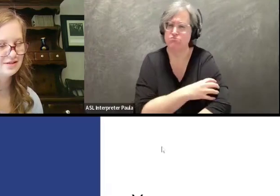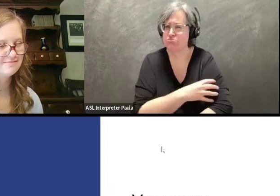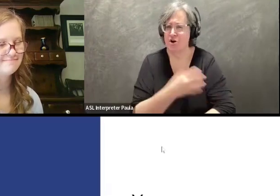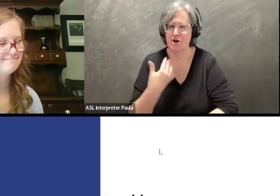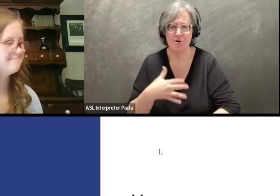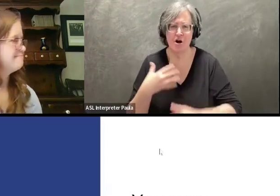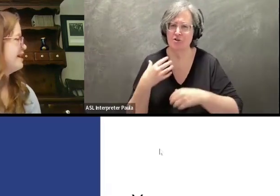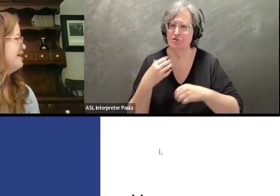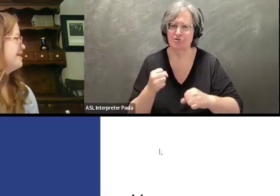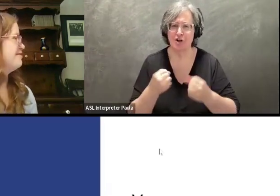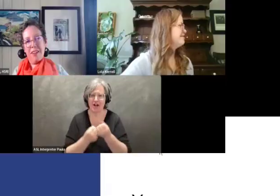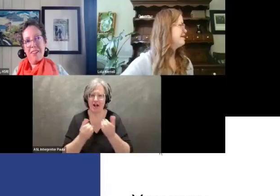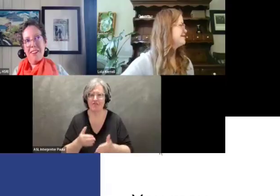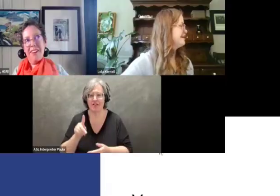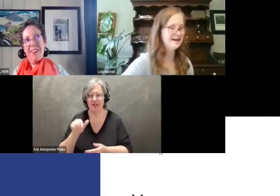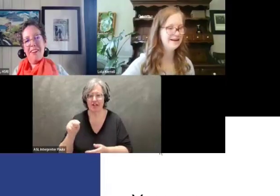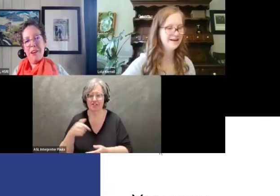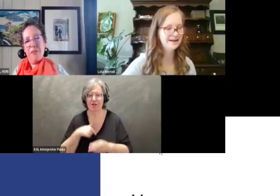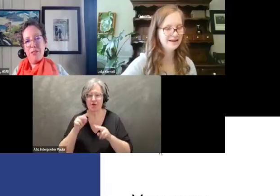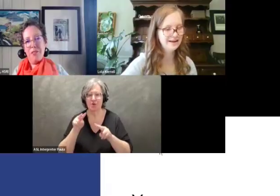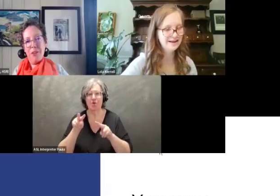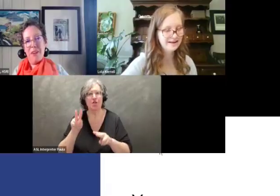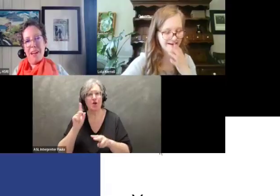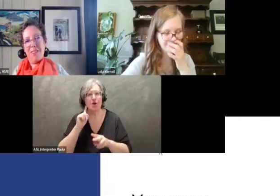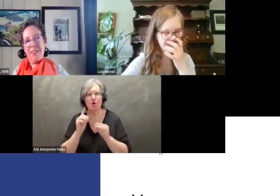Kansas, and we look forward to hearing more from you at this